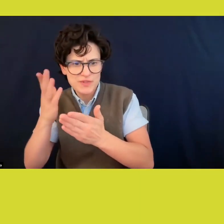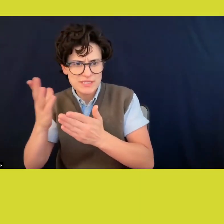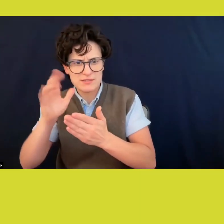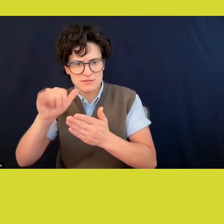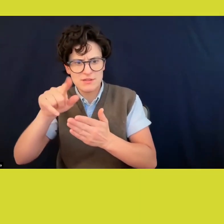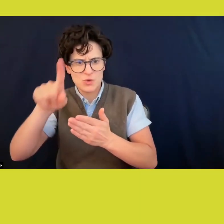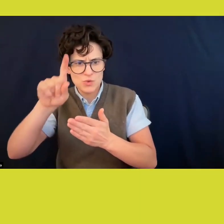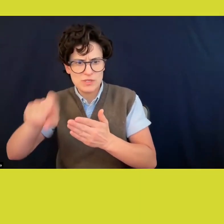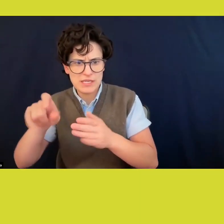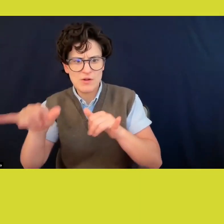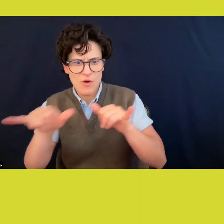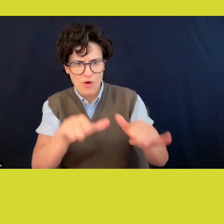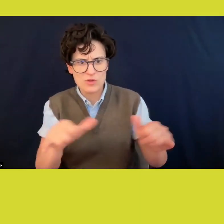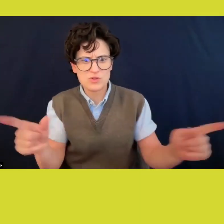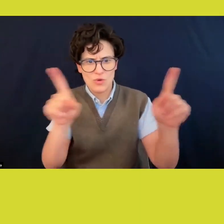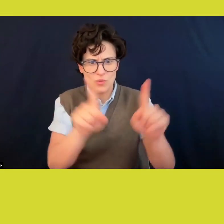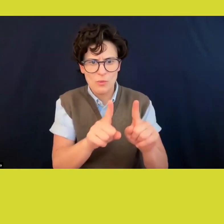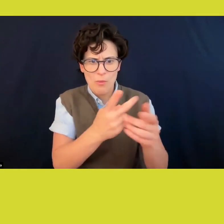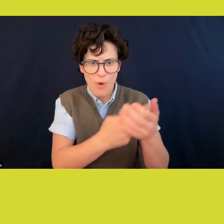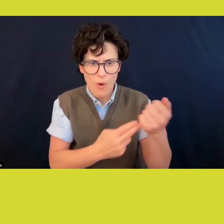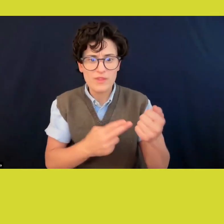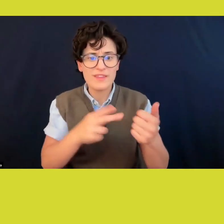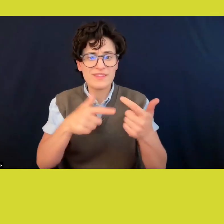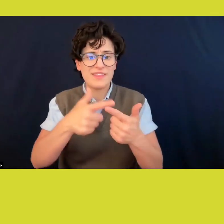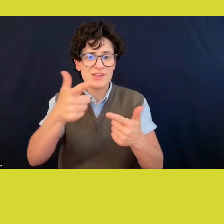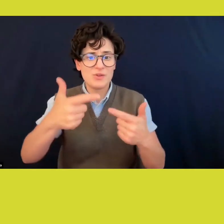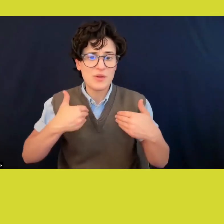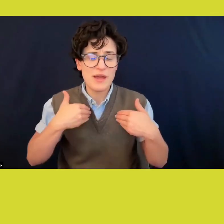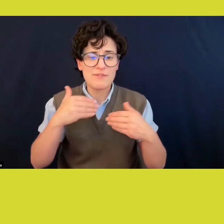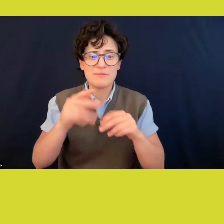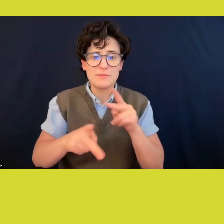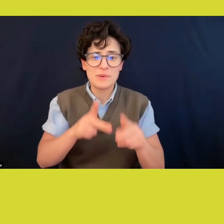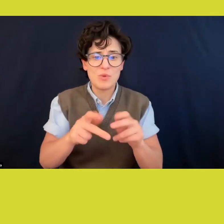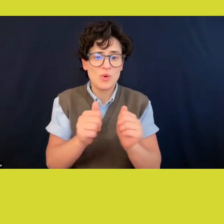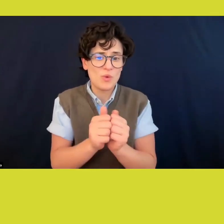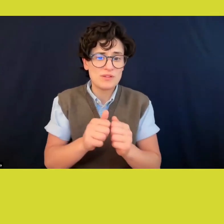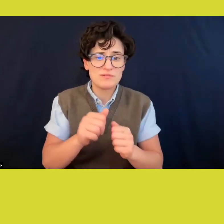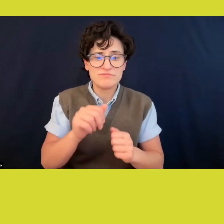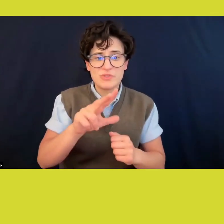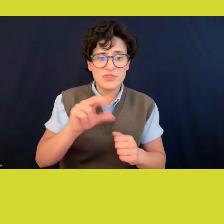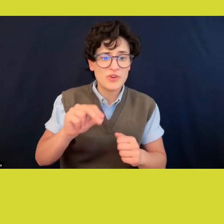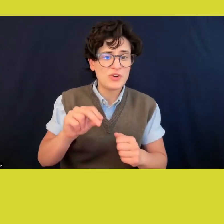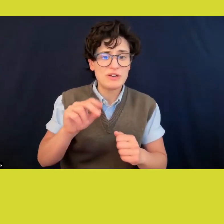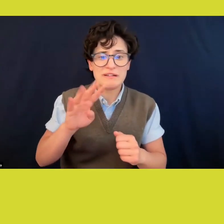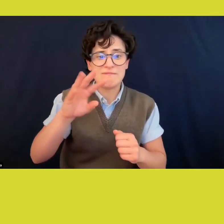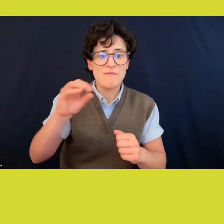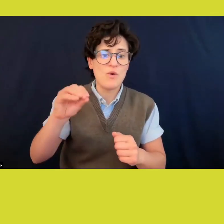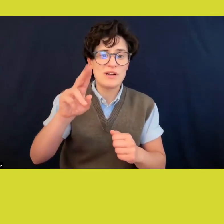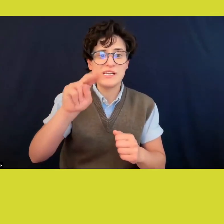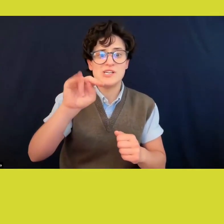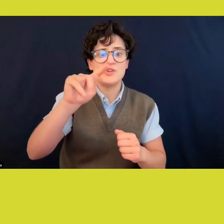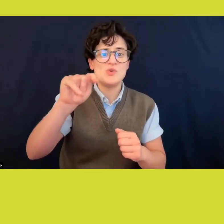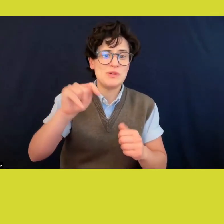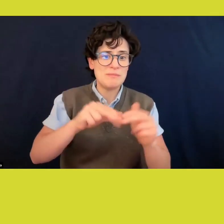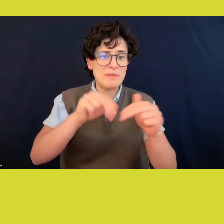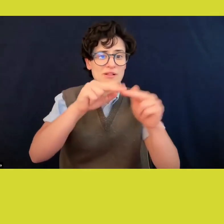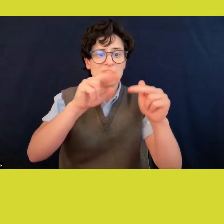or hotel with very little case management support, and it's a disaster. There are police calls,